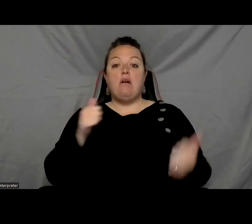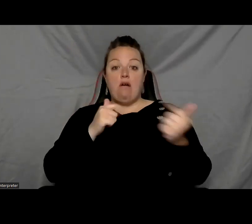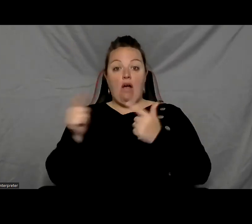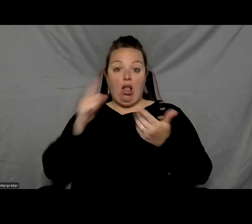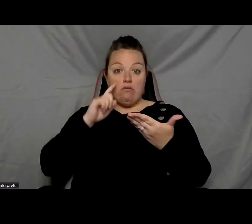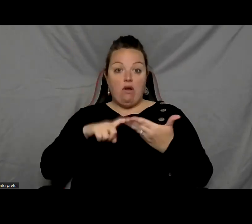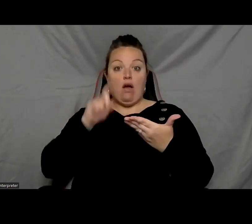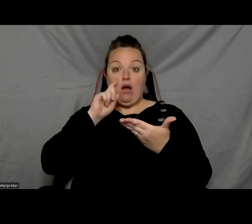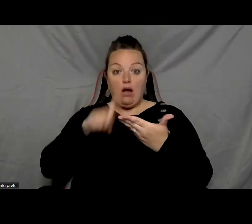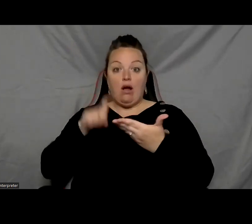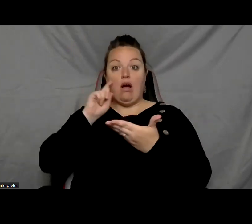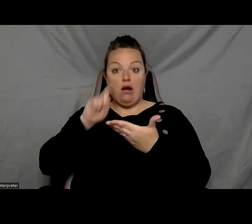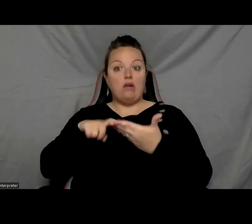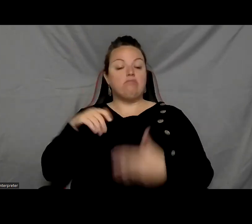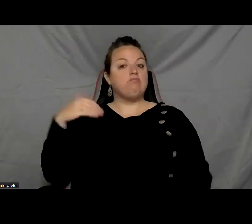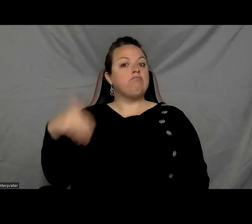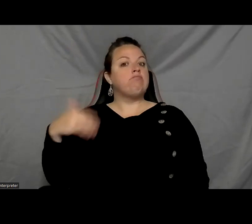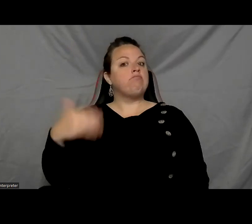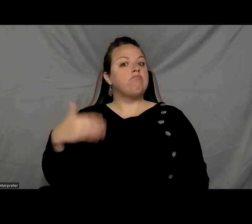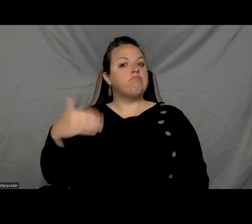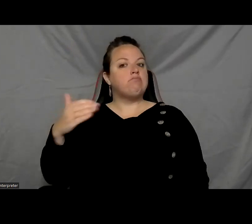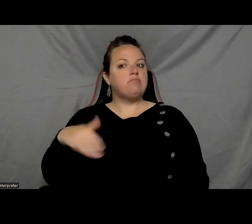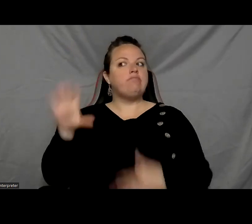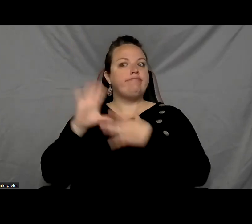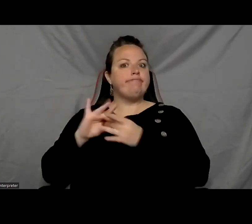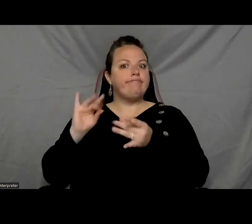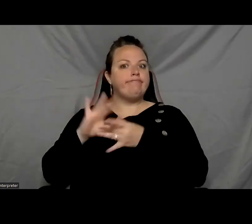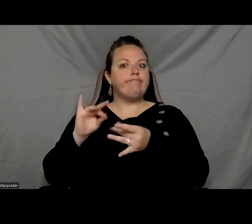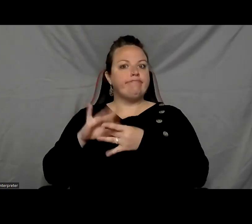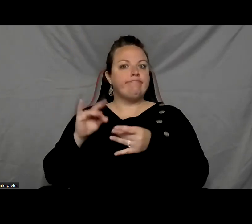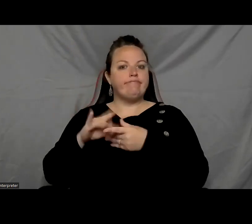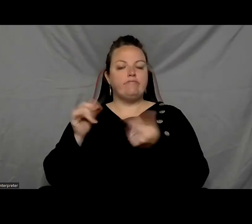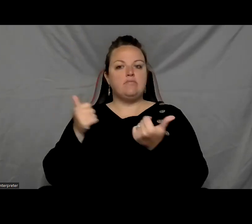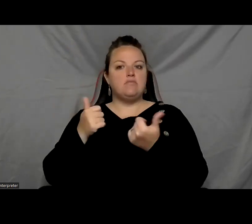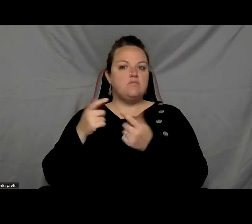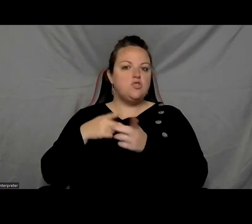And I keep on hearing a theme during the day where it is something that has been a long